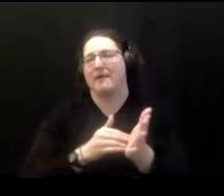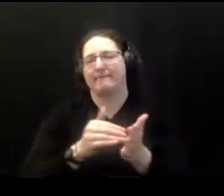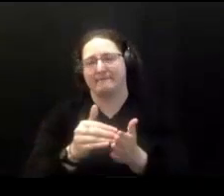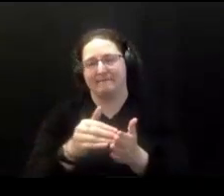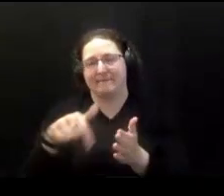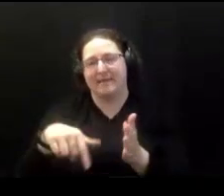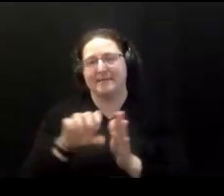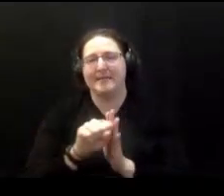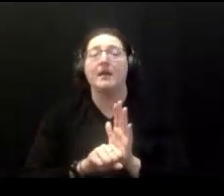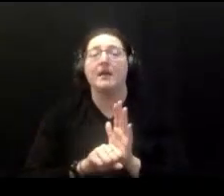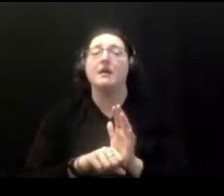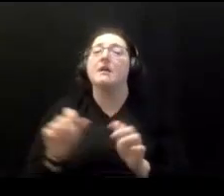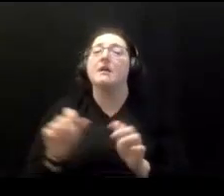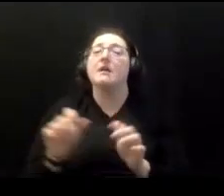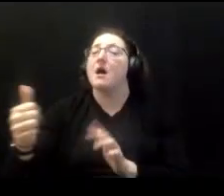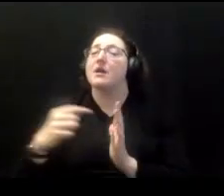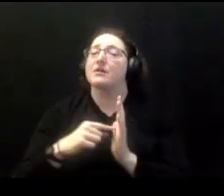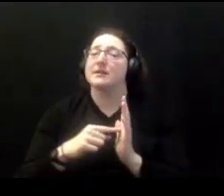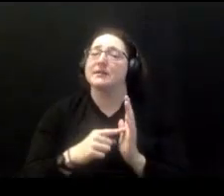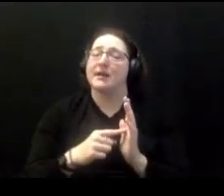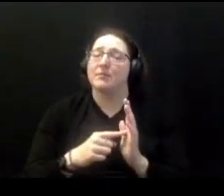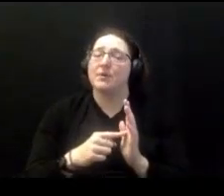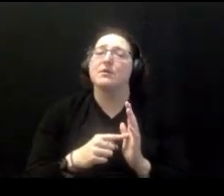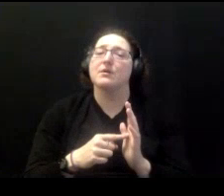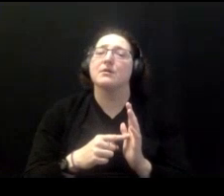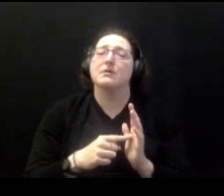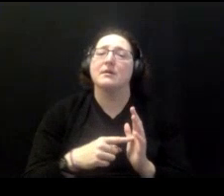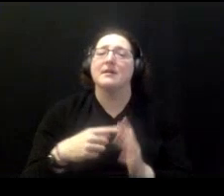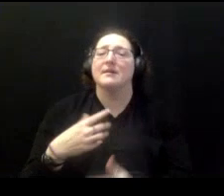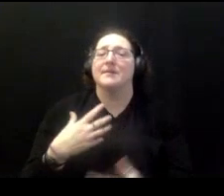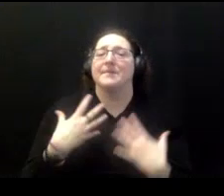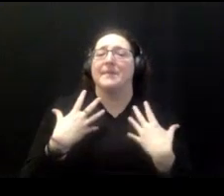Another example can be found within the Healthcare Coalition of Rhode Island's work